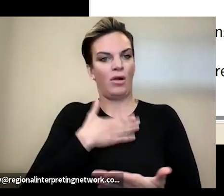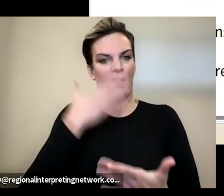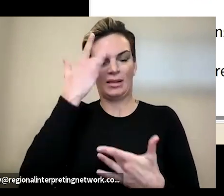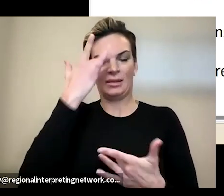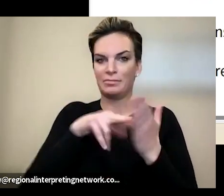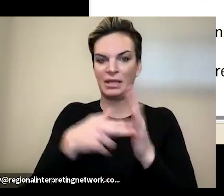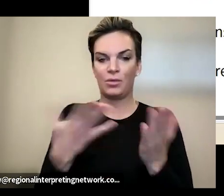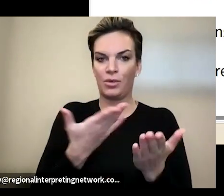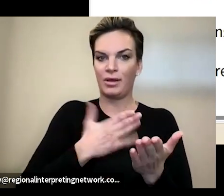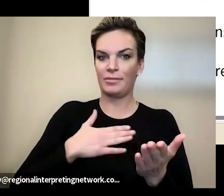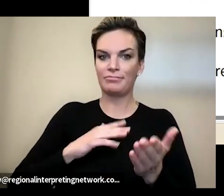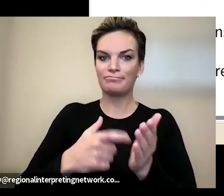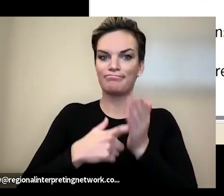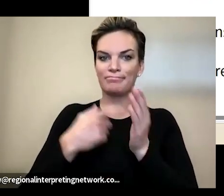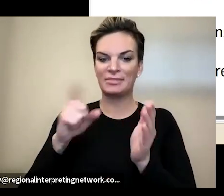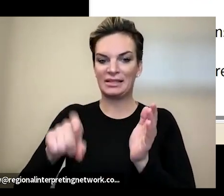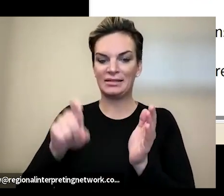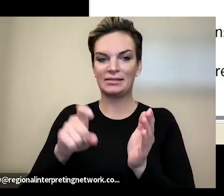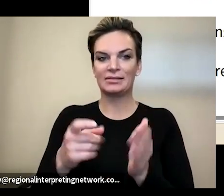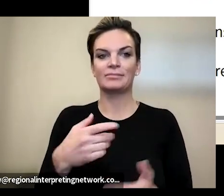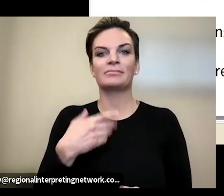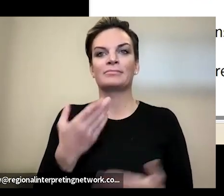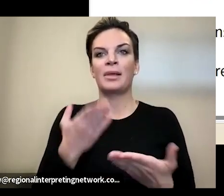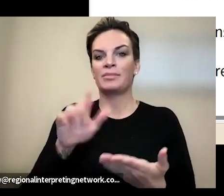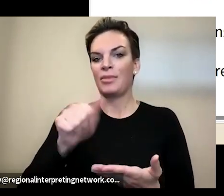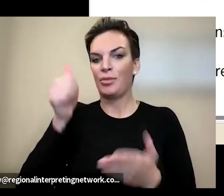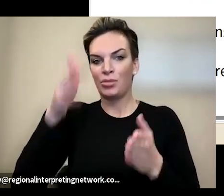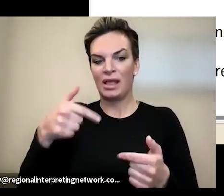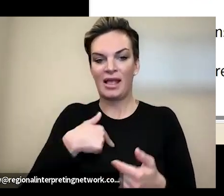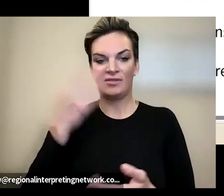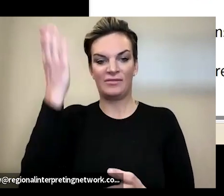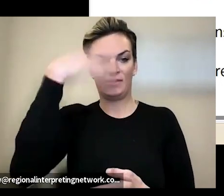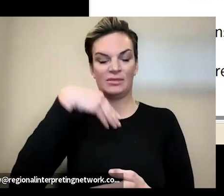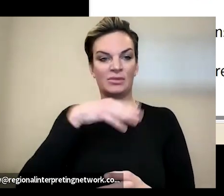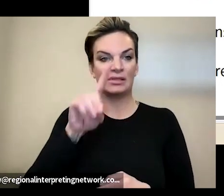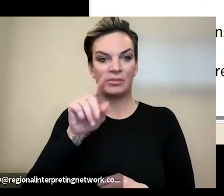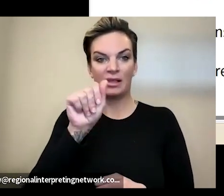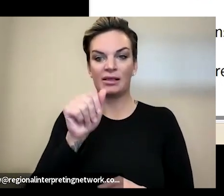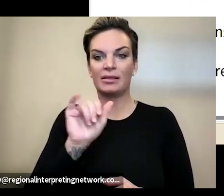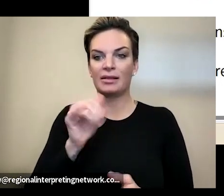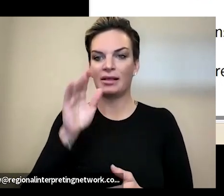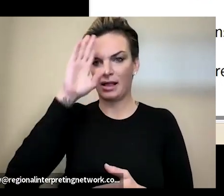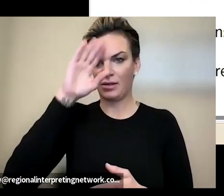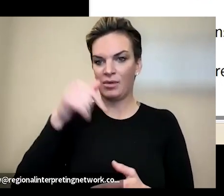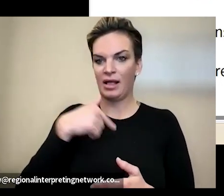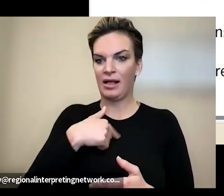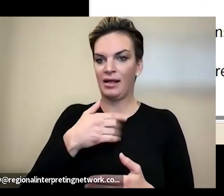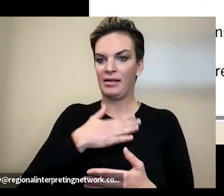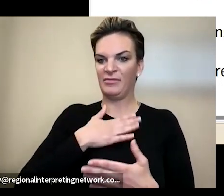someone else may have an invisible disability. Yes, I am all about my own internal disabilities